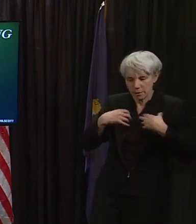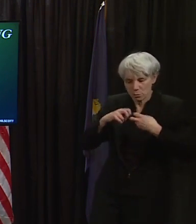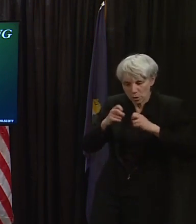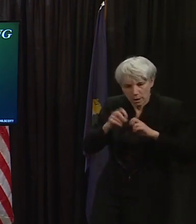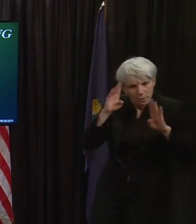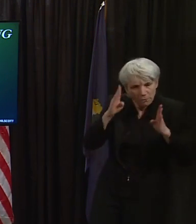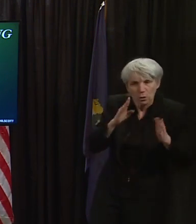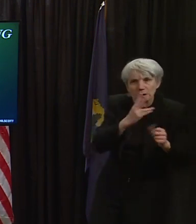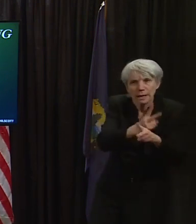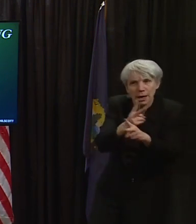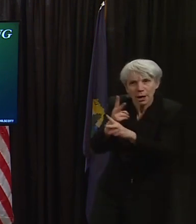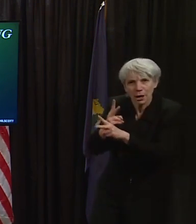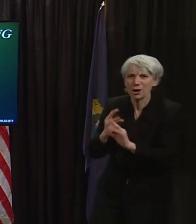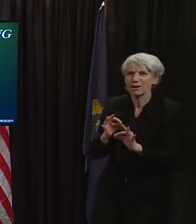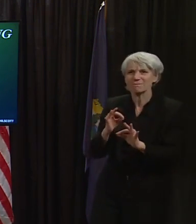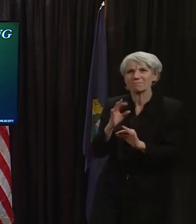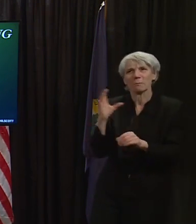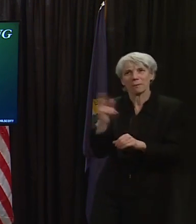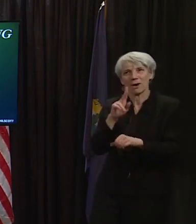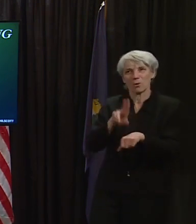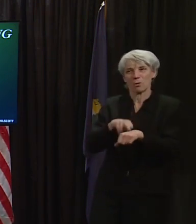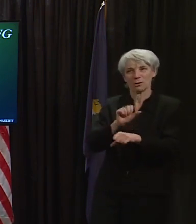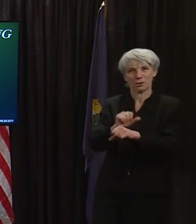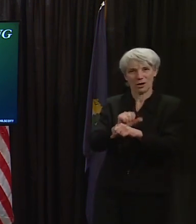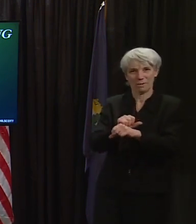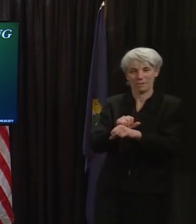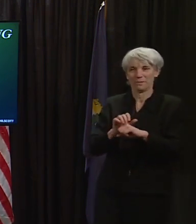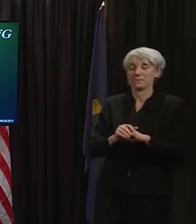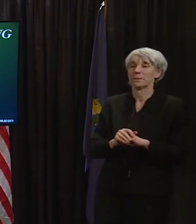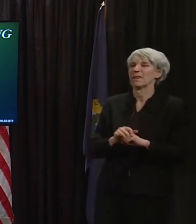beyond schools. I want to repeat and remind everyone about the quarantine